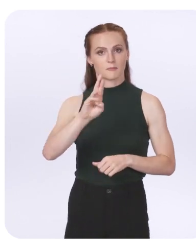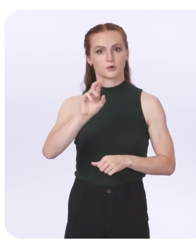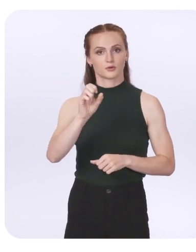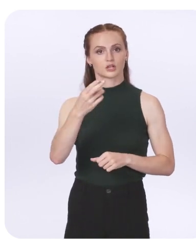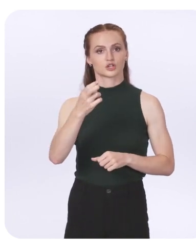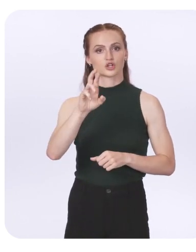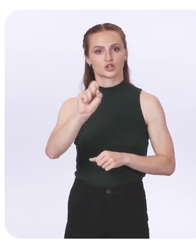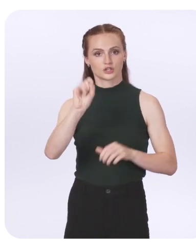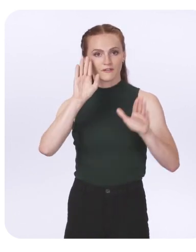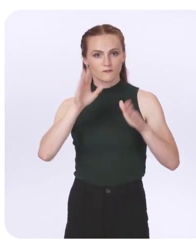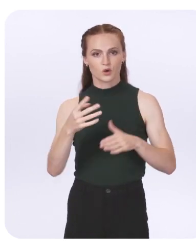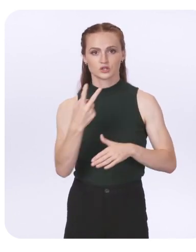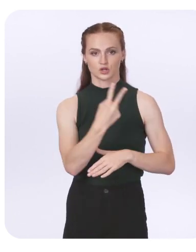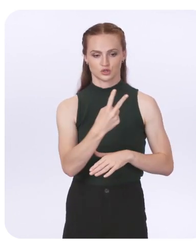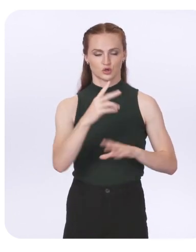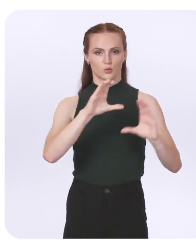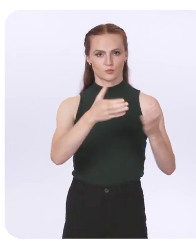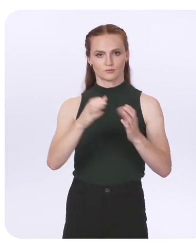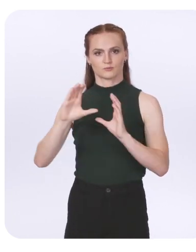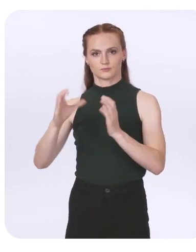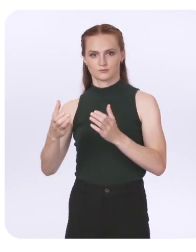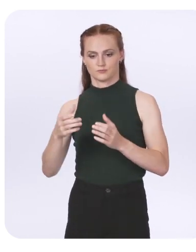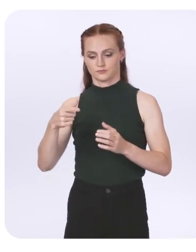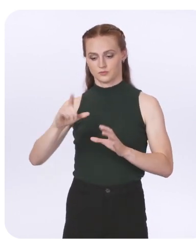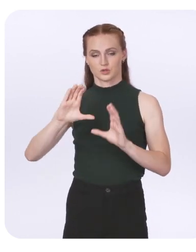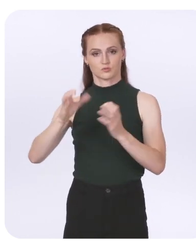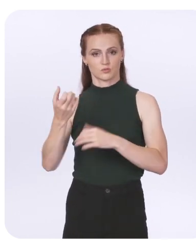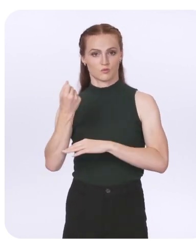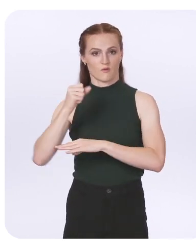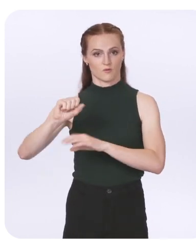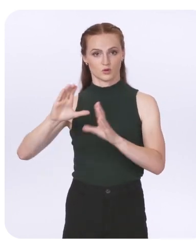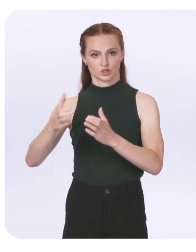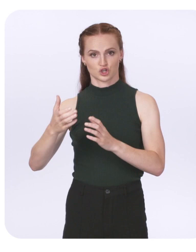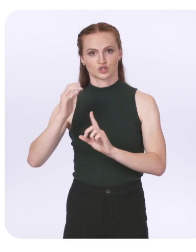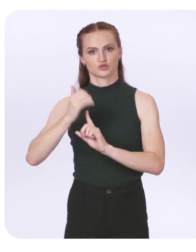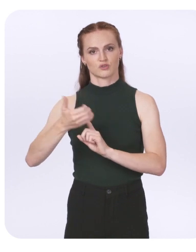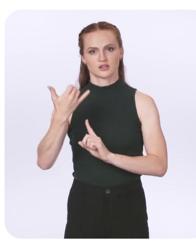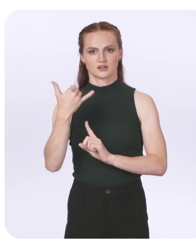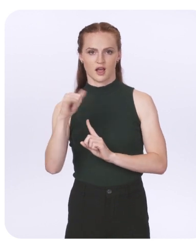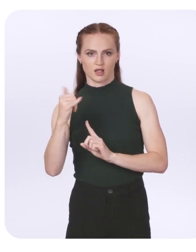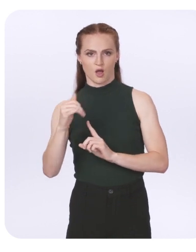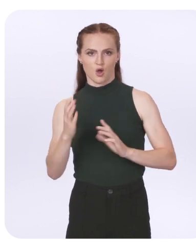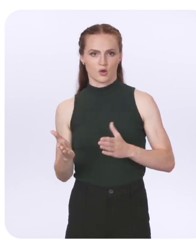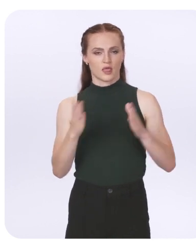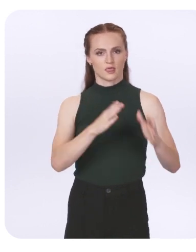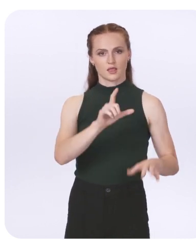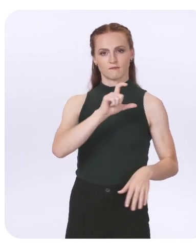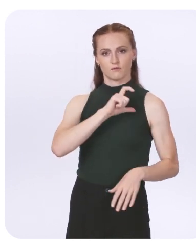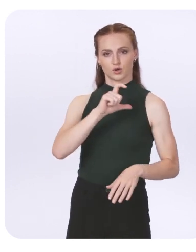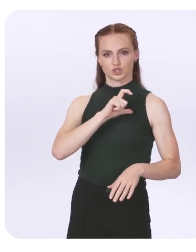On one hand, we have the revolters the revolutionaries dressed in yellow and the enforcers in the lead police force